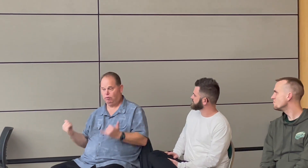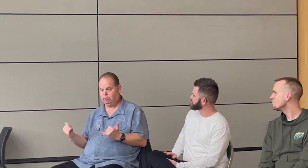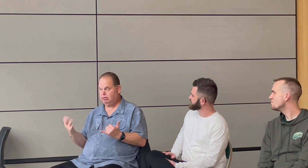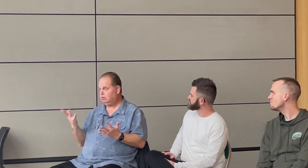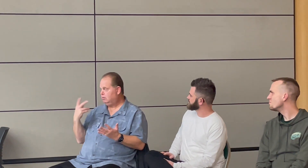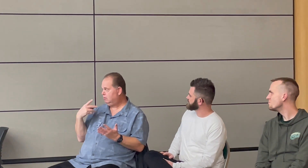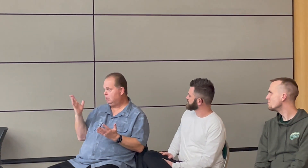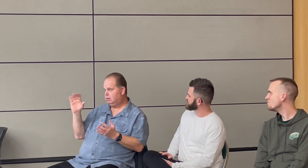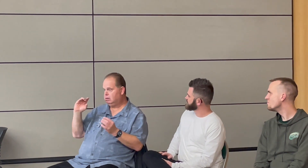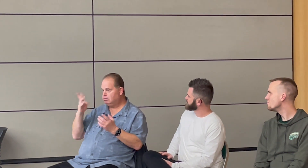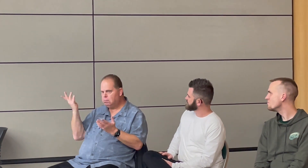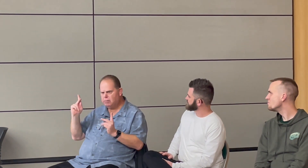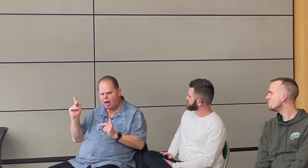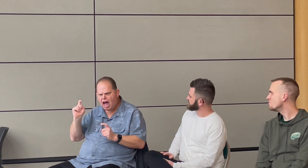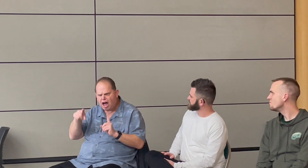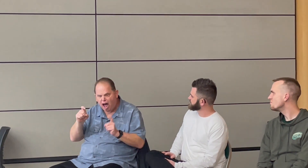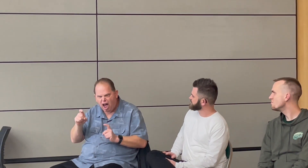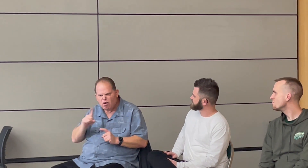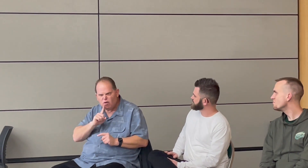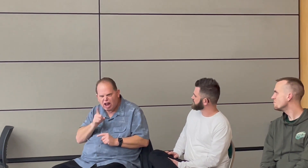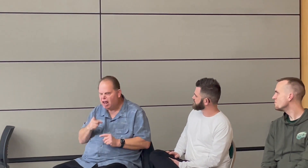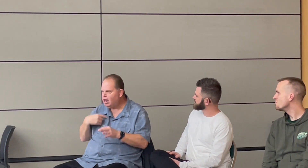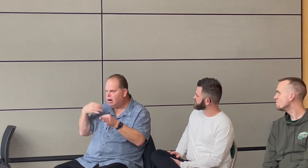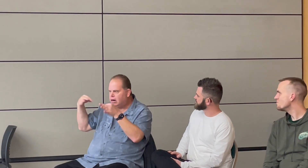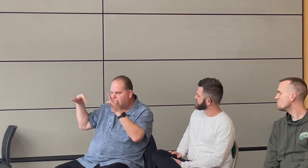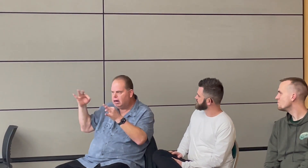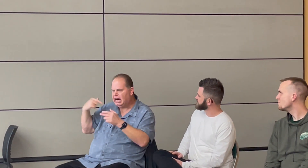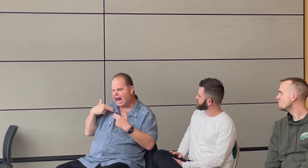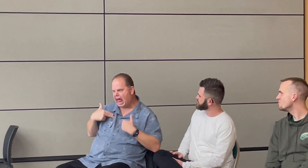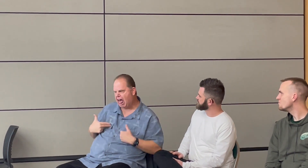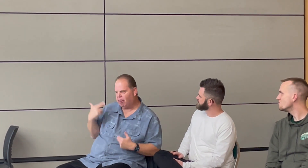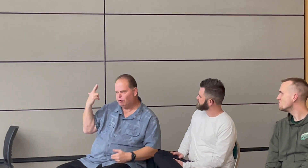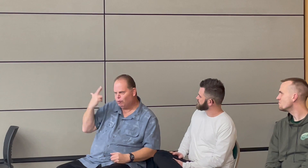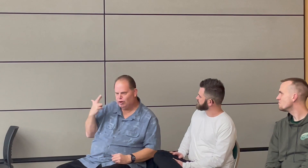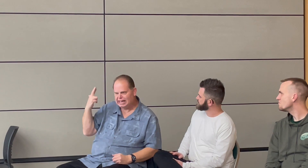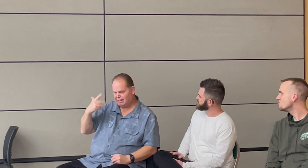then when these folks got theirs that it was different but I folks have asked me really